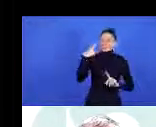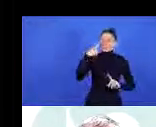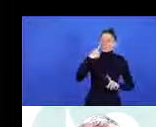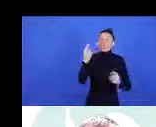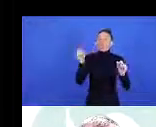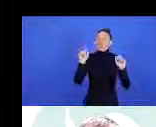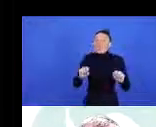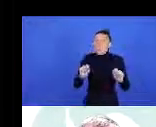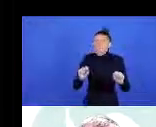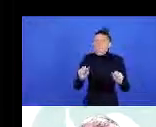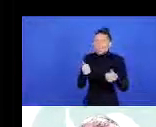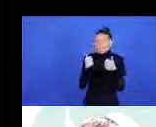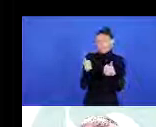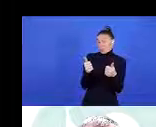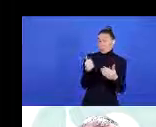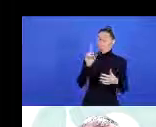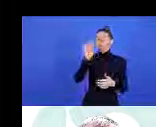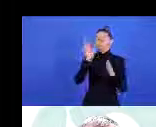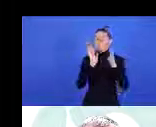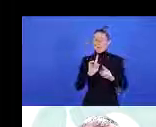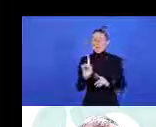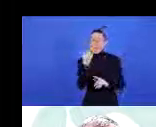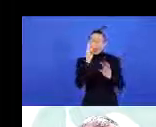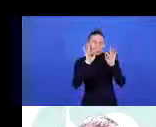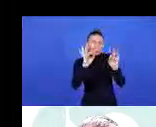good that the implant will serve the purpose well. Before